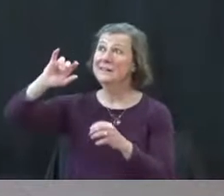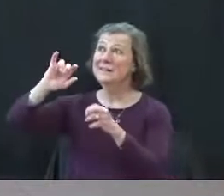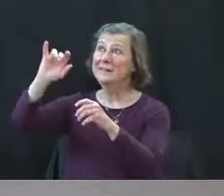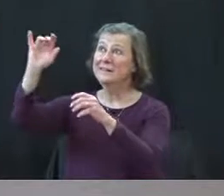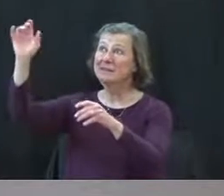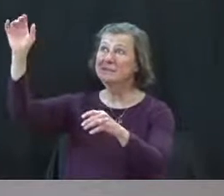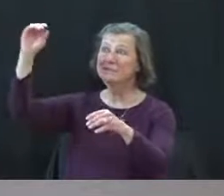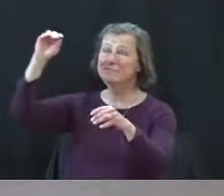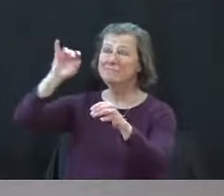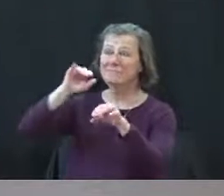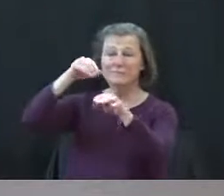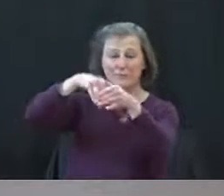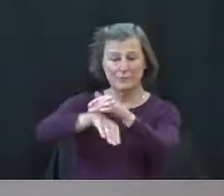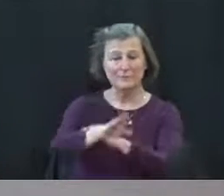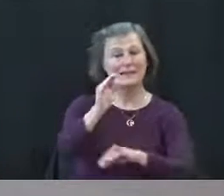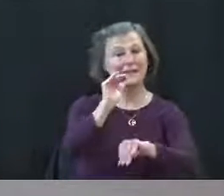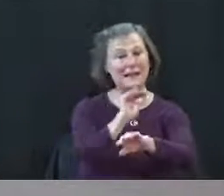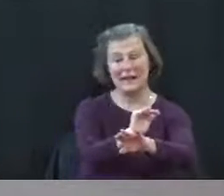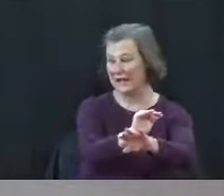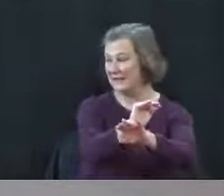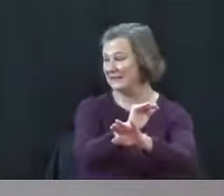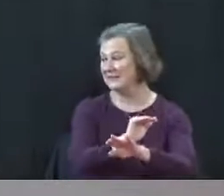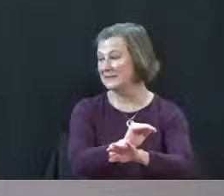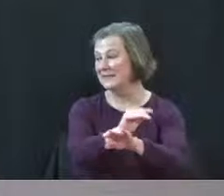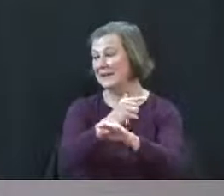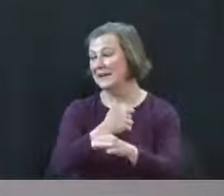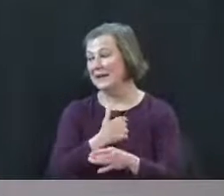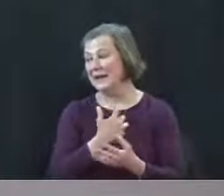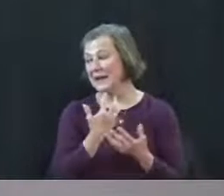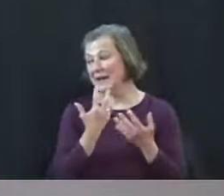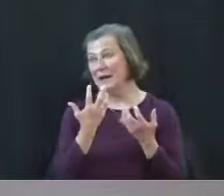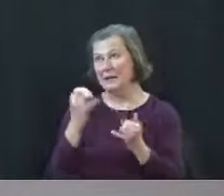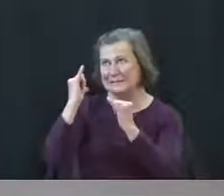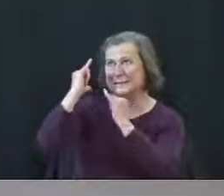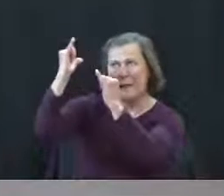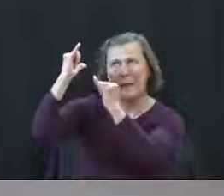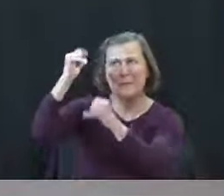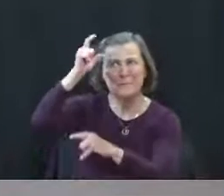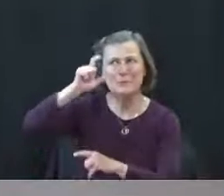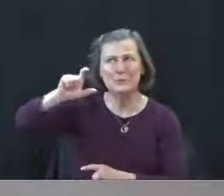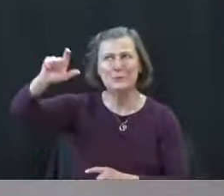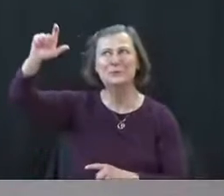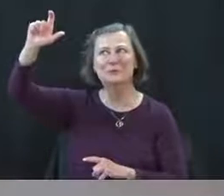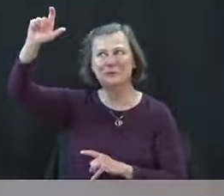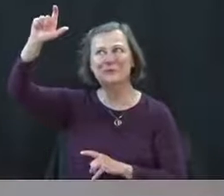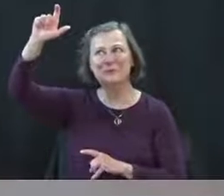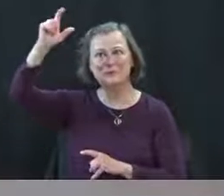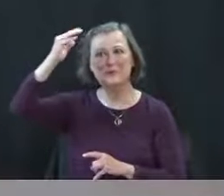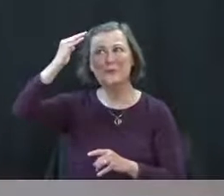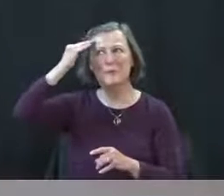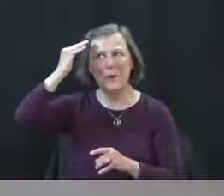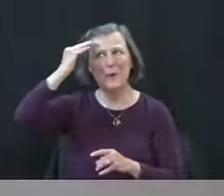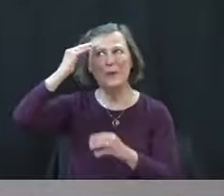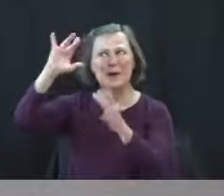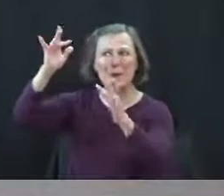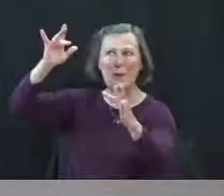I'd like to be that moon, a knowing, glowing light.